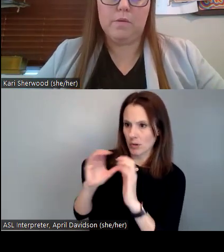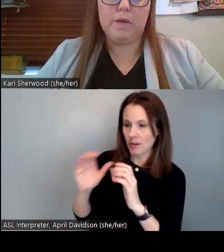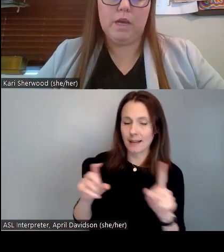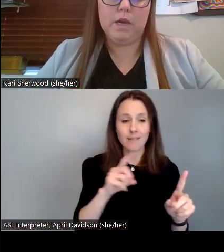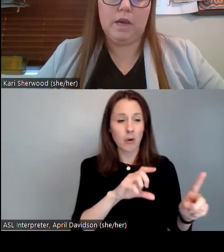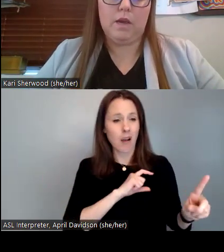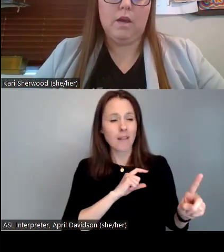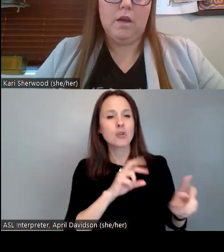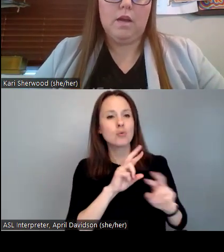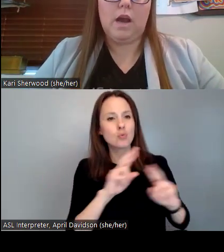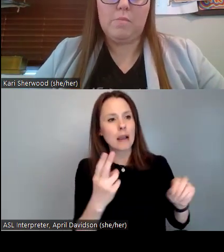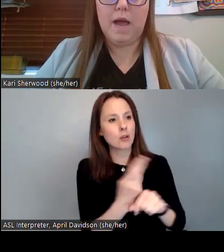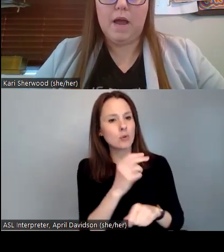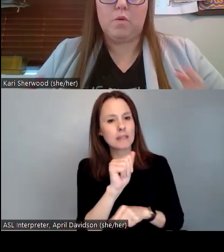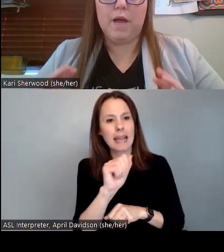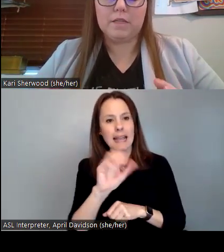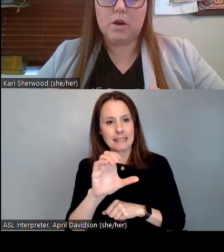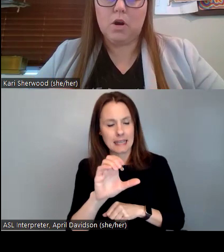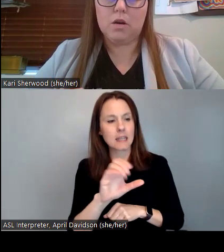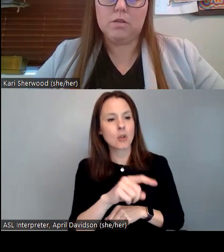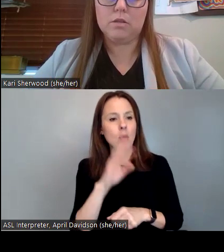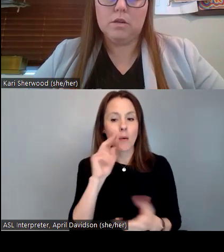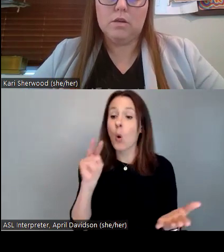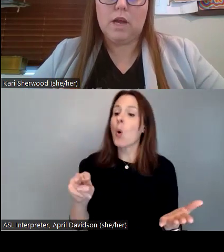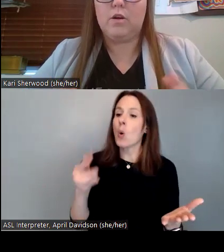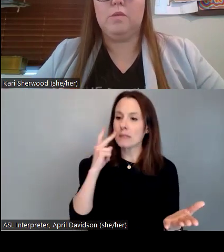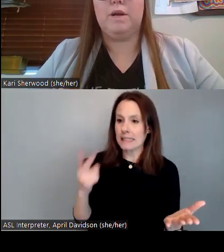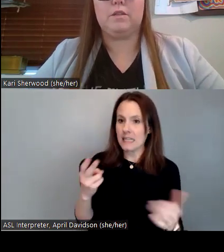whether it be an iPad or PECS cards -- I call them PECS